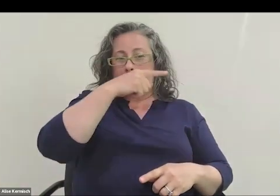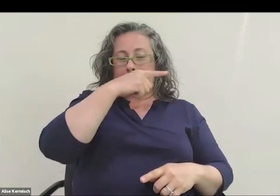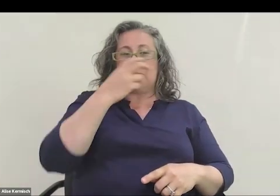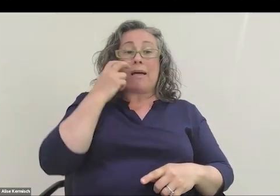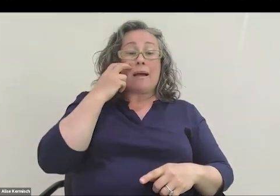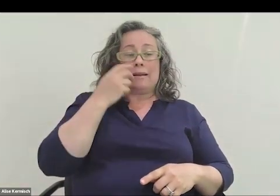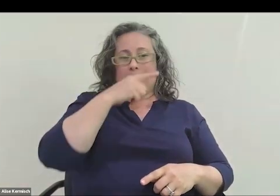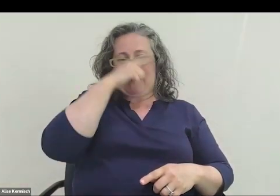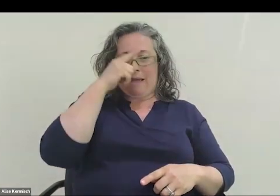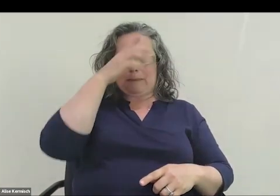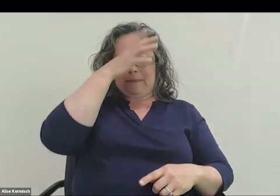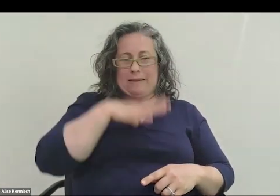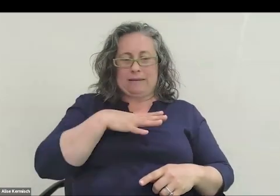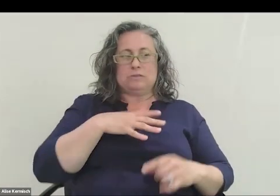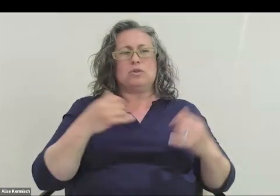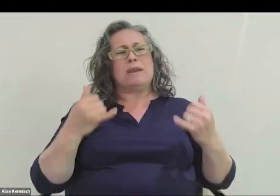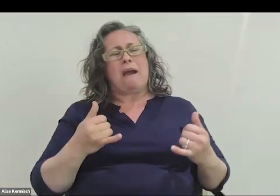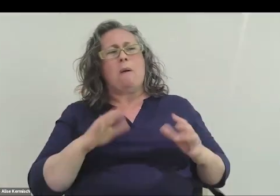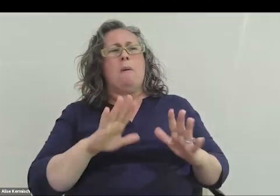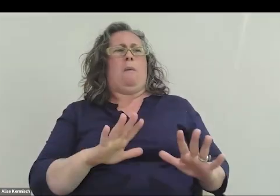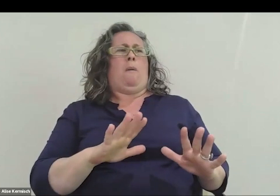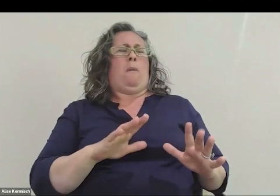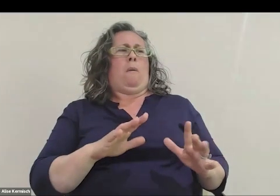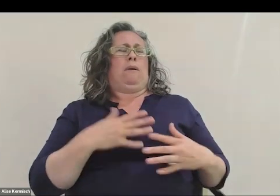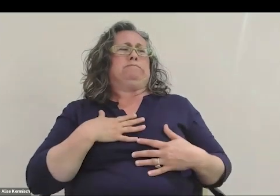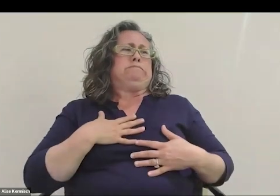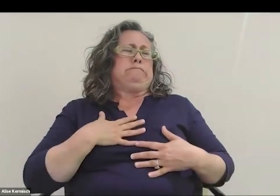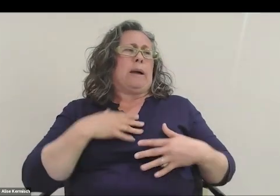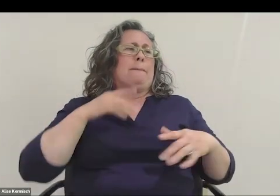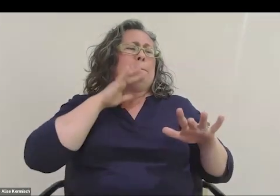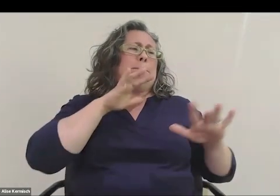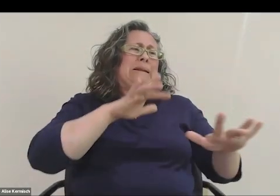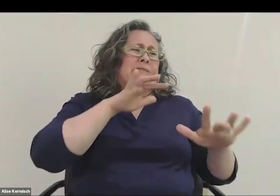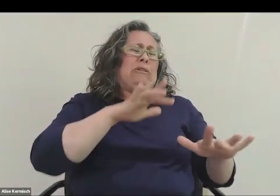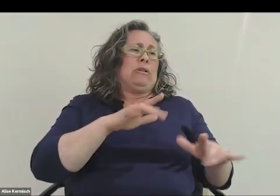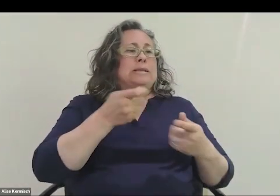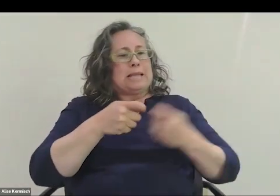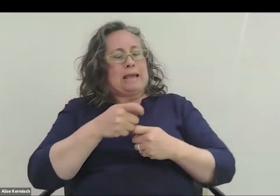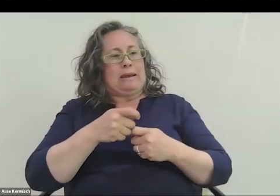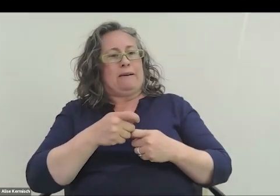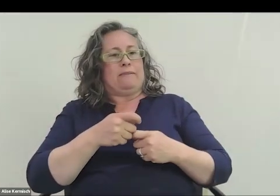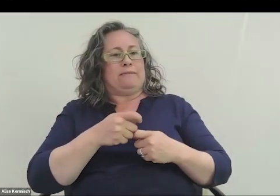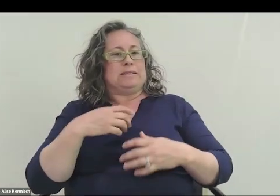Where people now think he's pitiful instead of scary. Where people think he's going to be really great at playing the piano